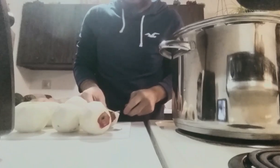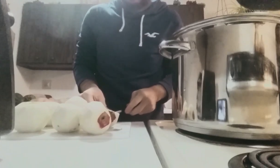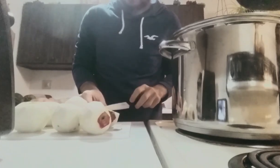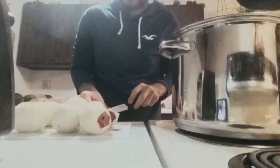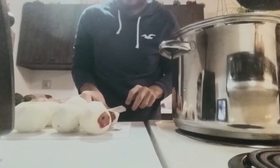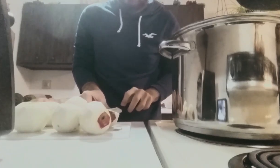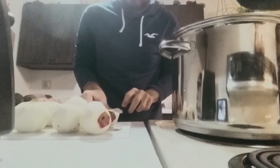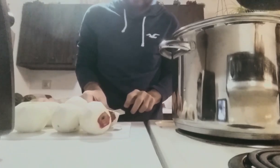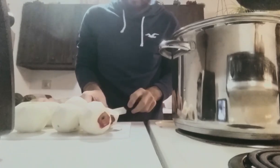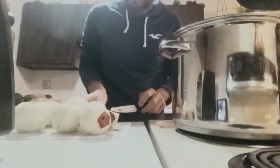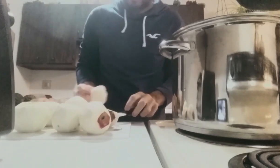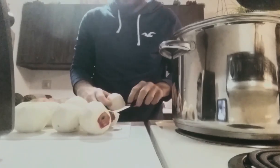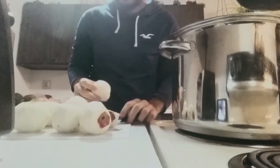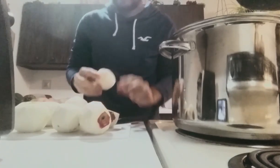[ UP TEMPO]